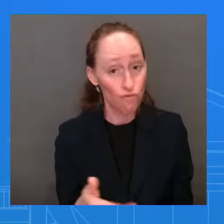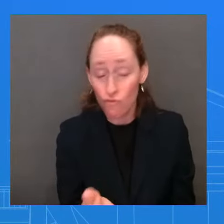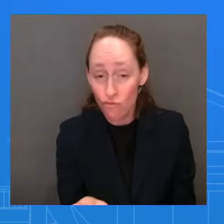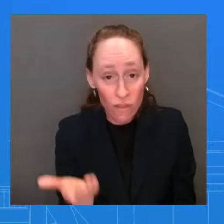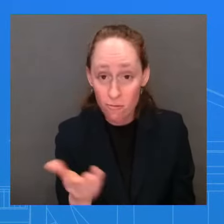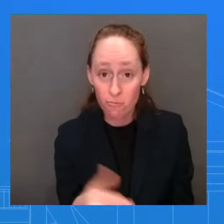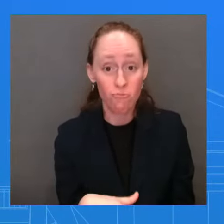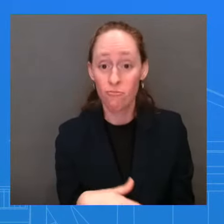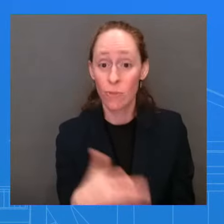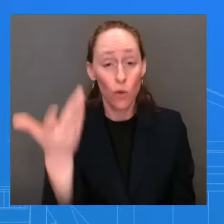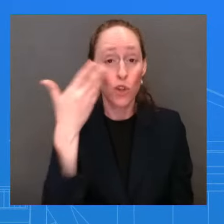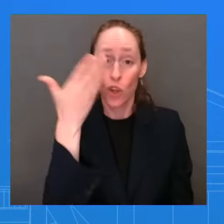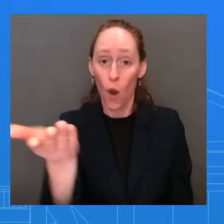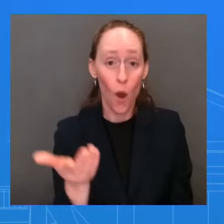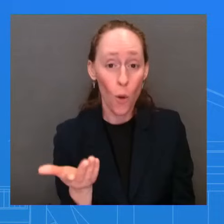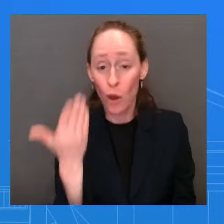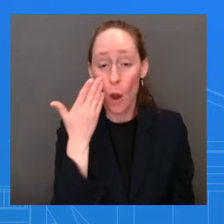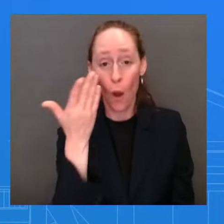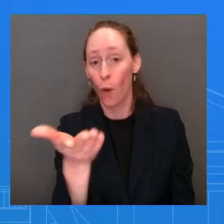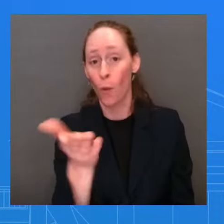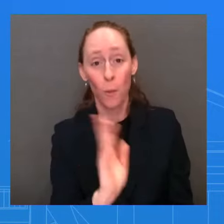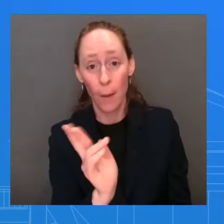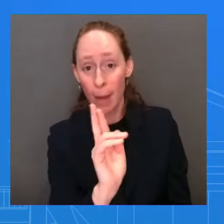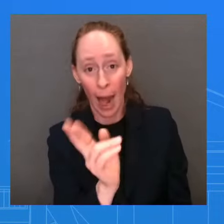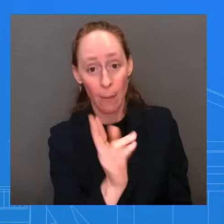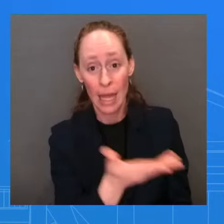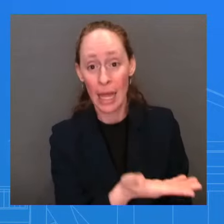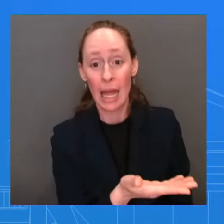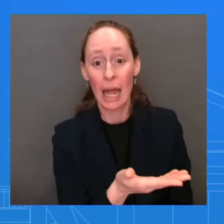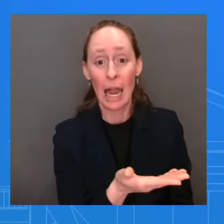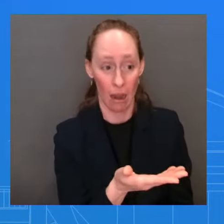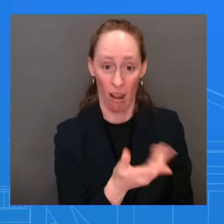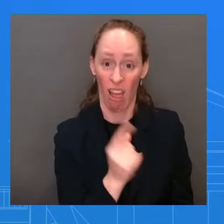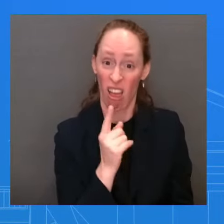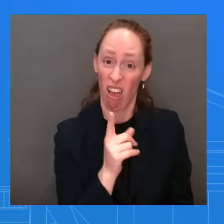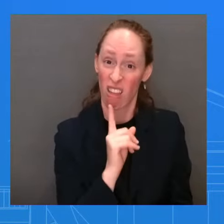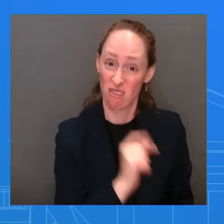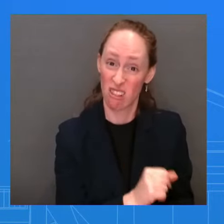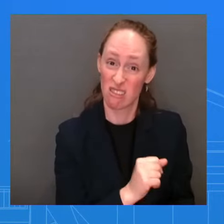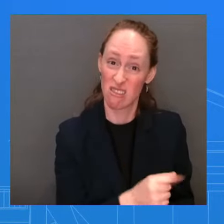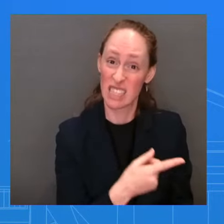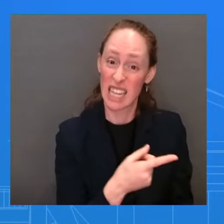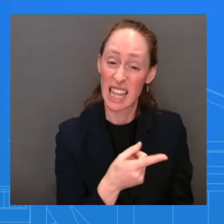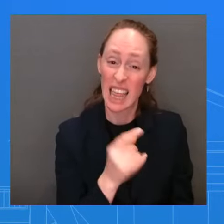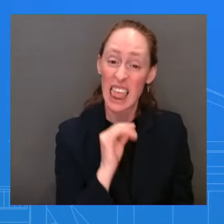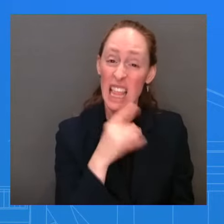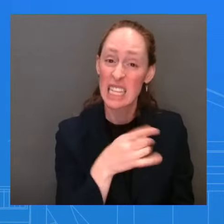They literally have not been able to get things done. And so, I want to be very clear about that. As it relates to the polls -- again,